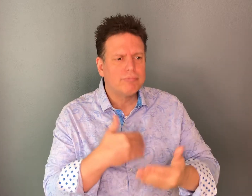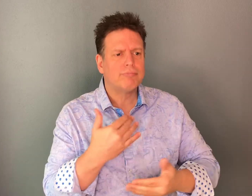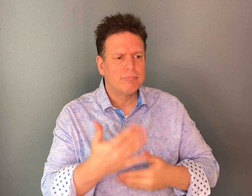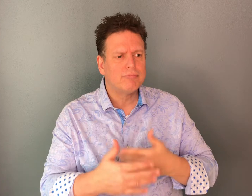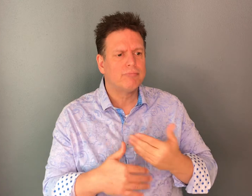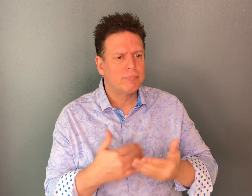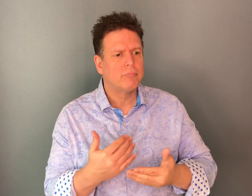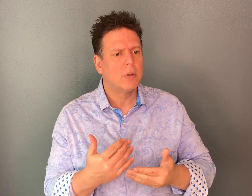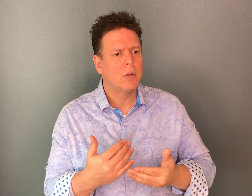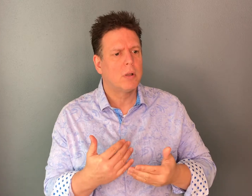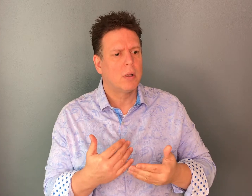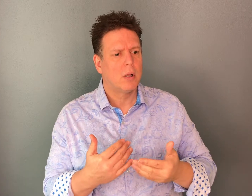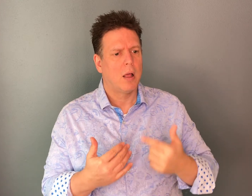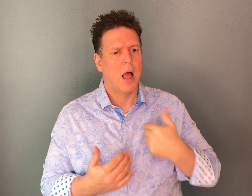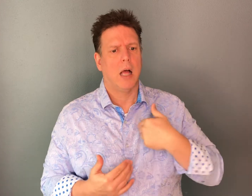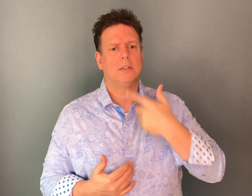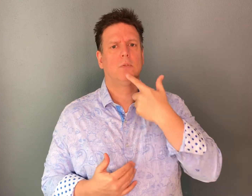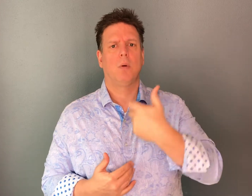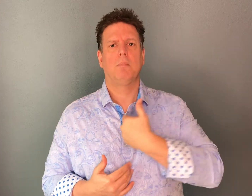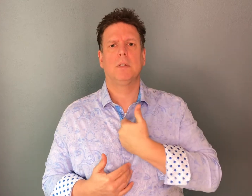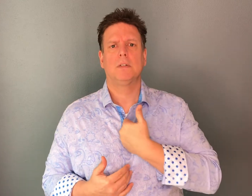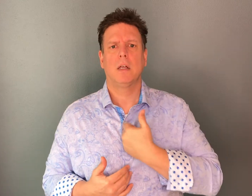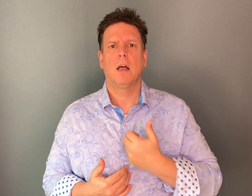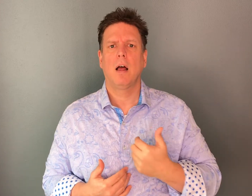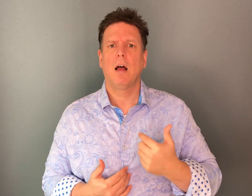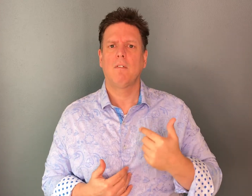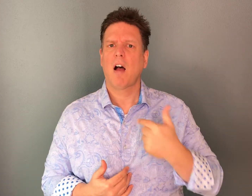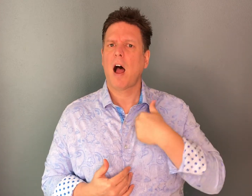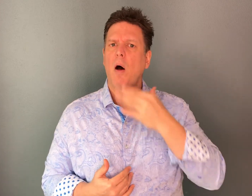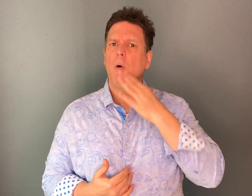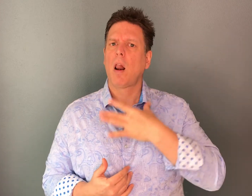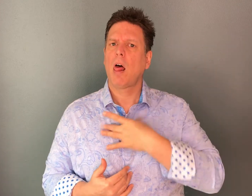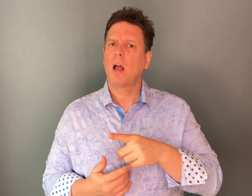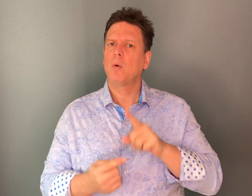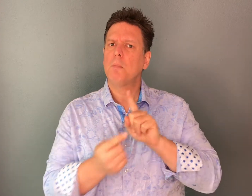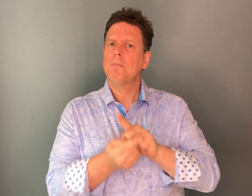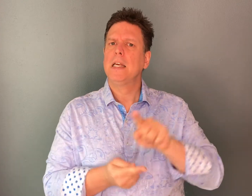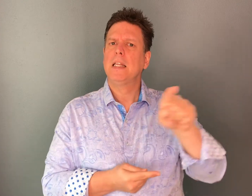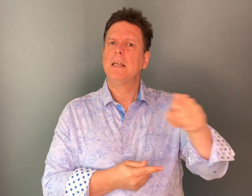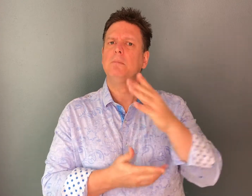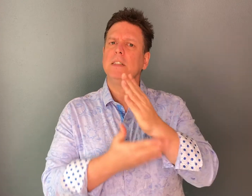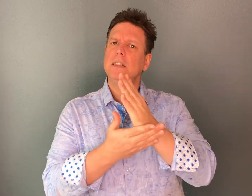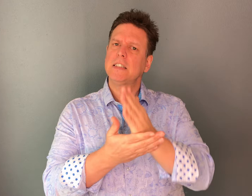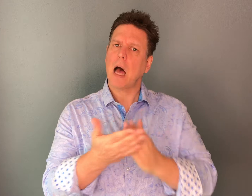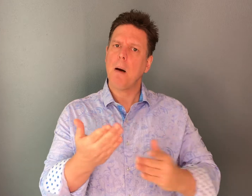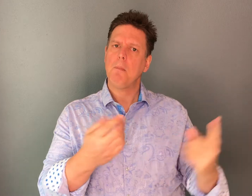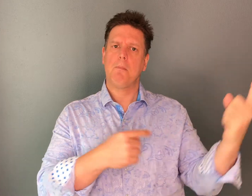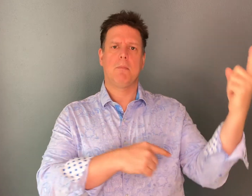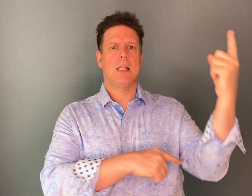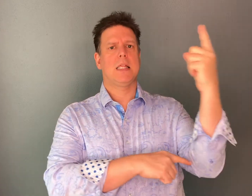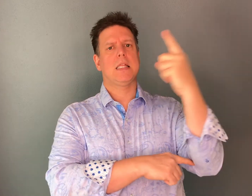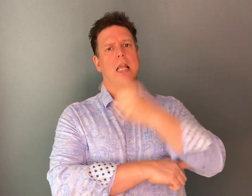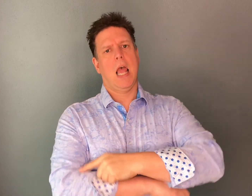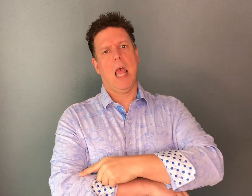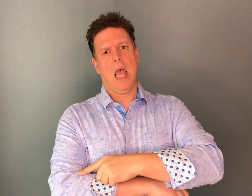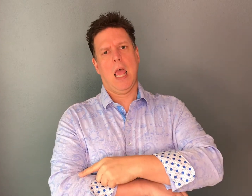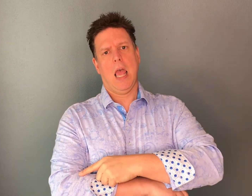I progress through the material and I told myself that someday I'd like to